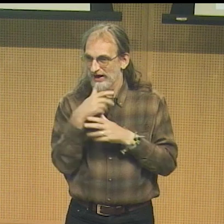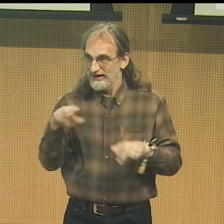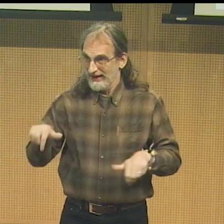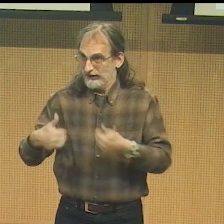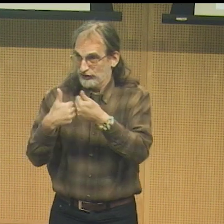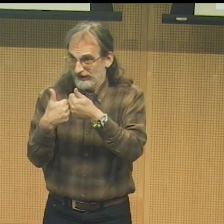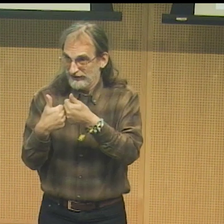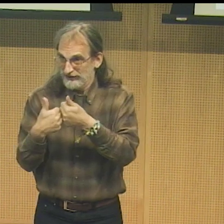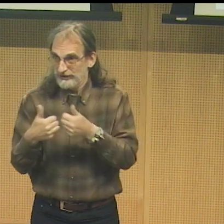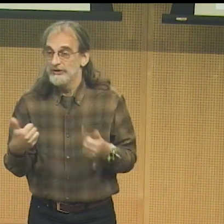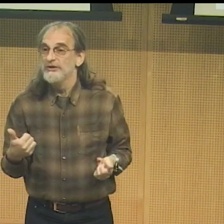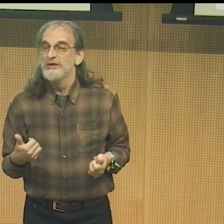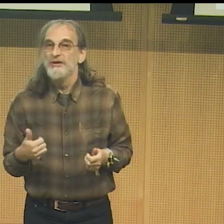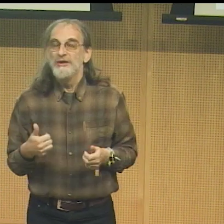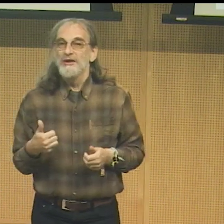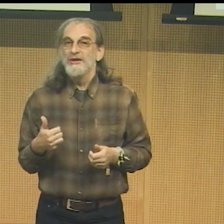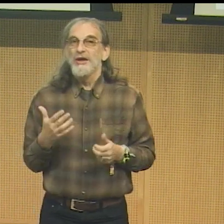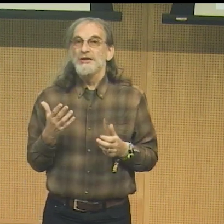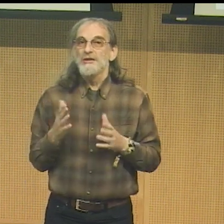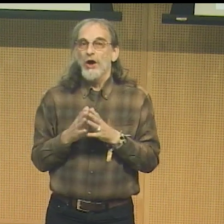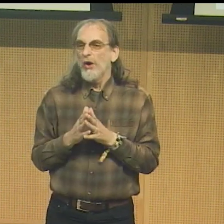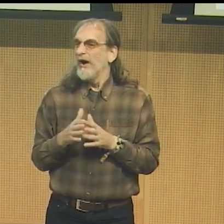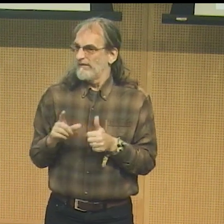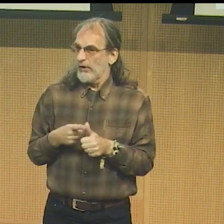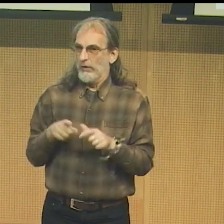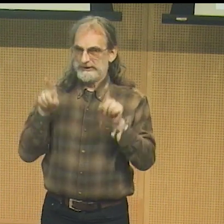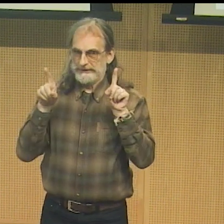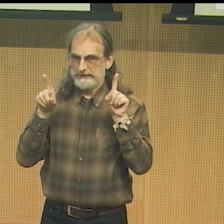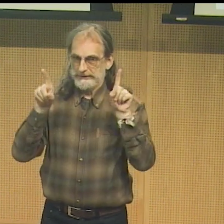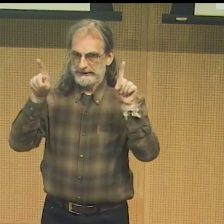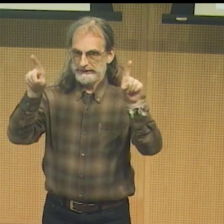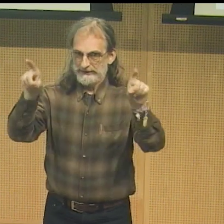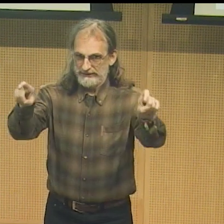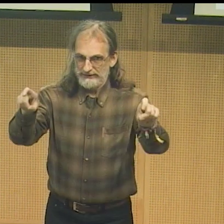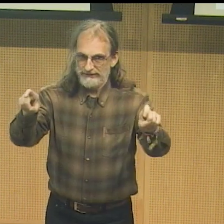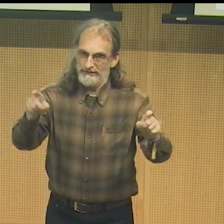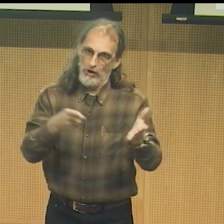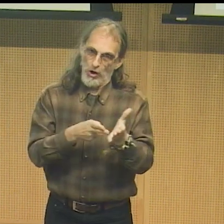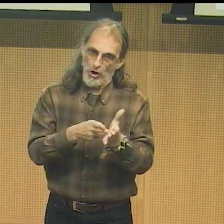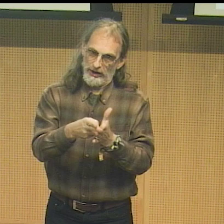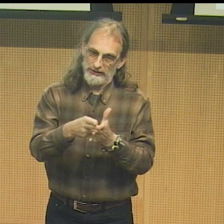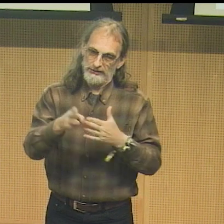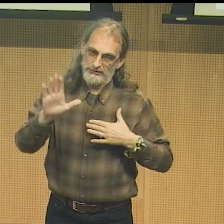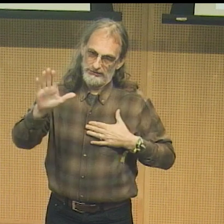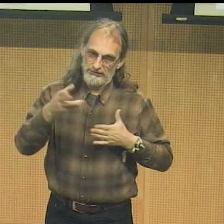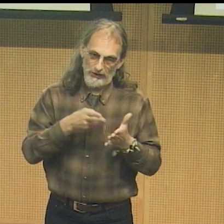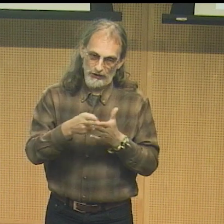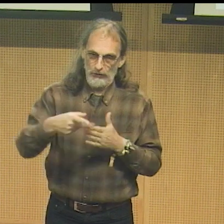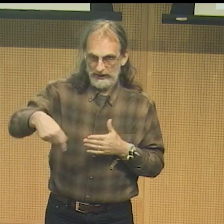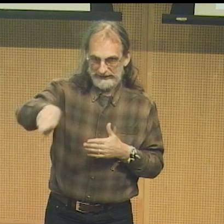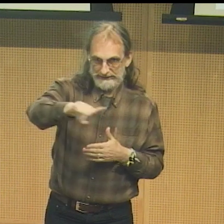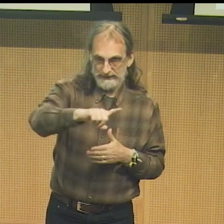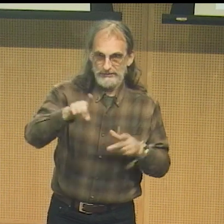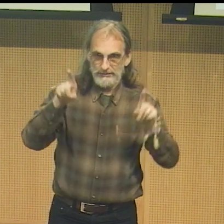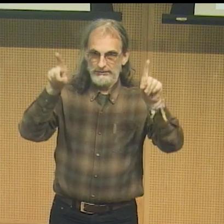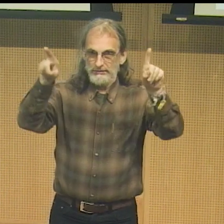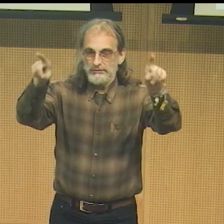and presenting information that's accessible for all. But let me open by asking you a question,